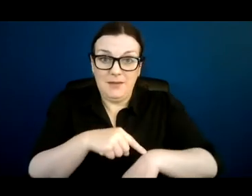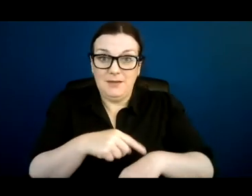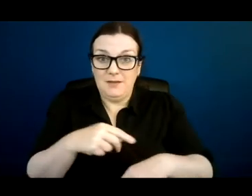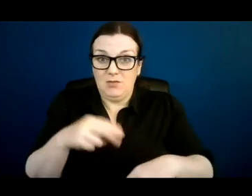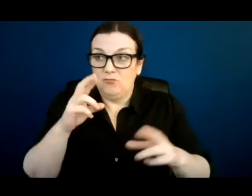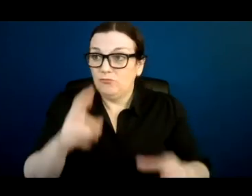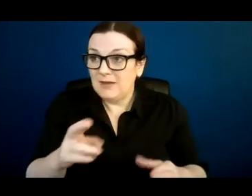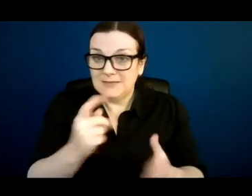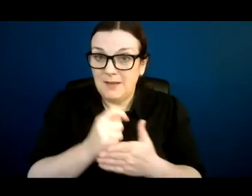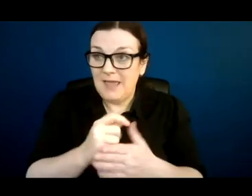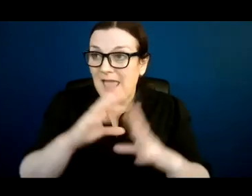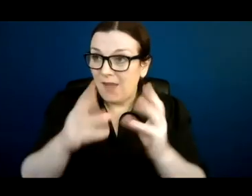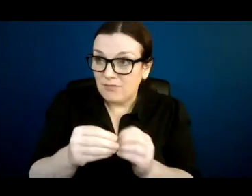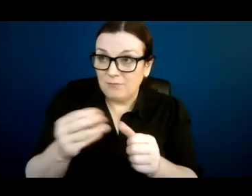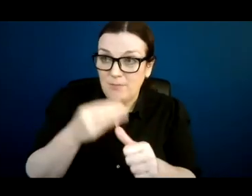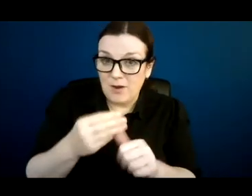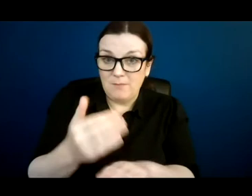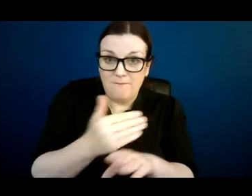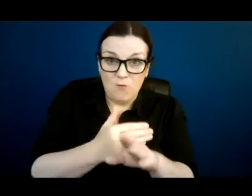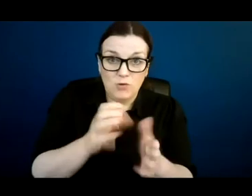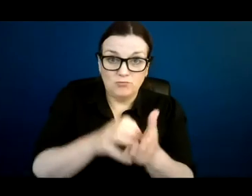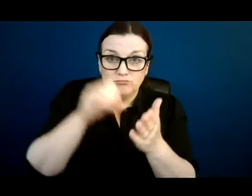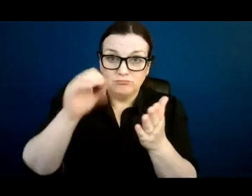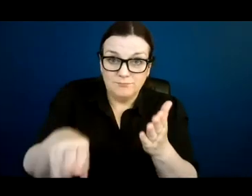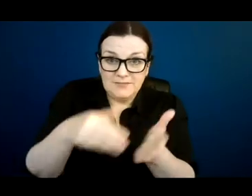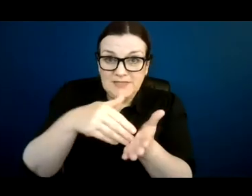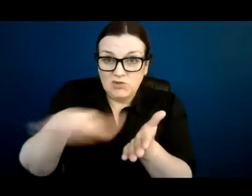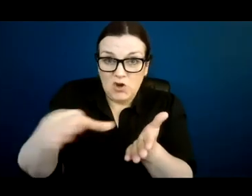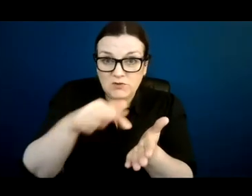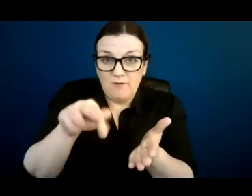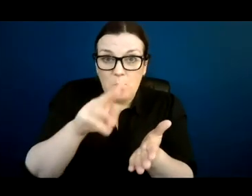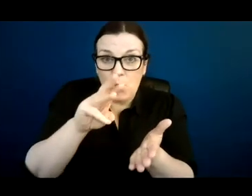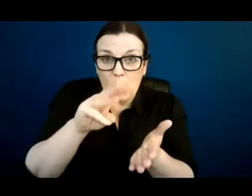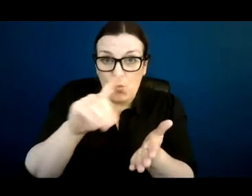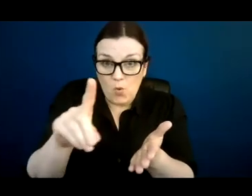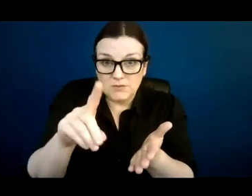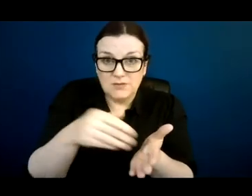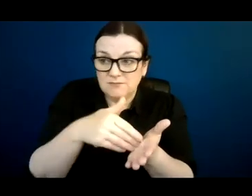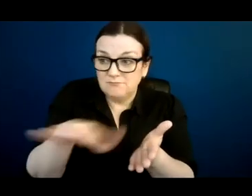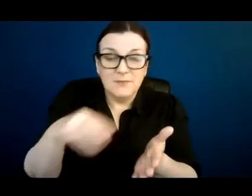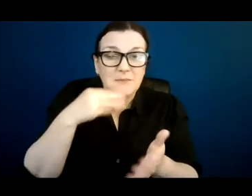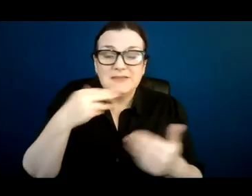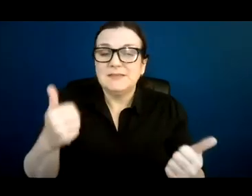prepared. That means working with so many people as I say for example the bank accounts. And then